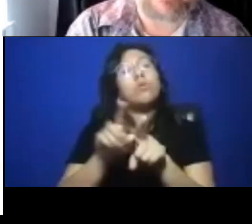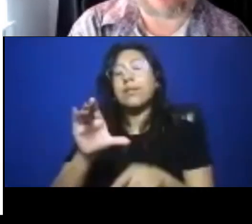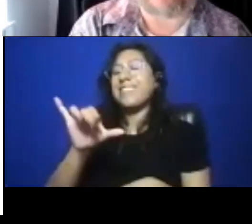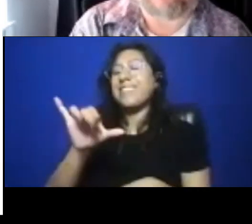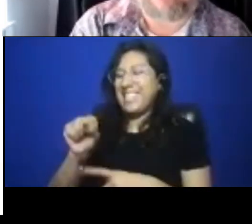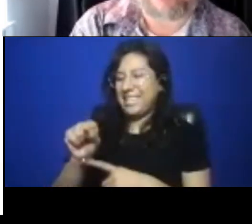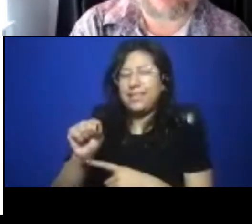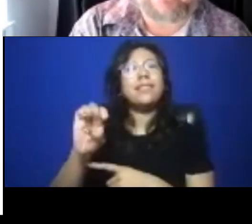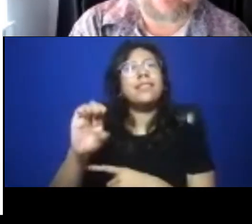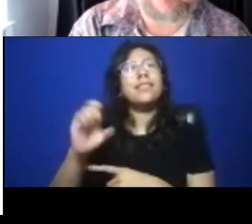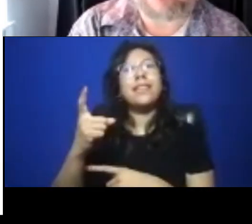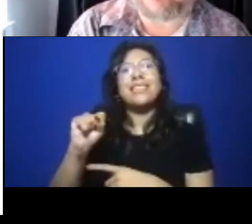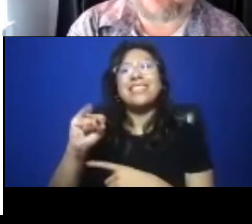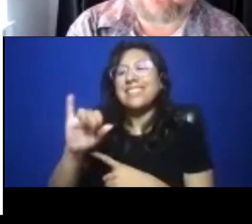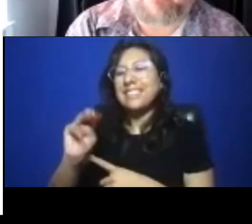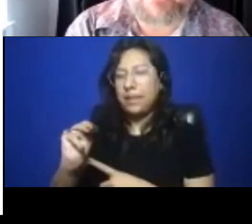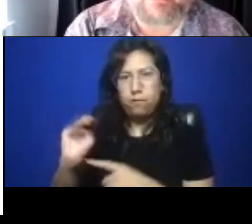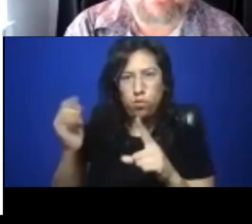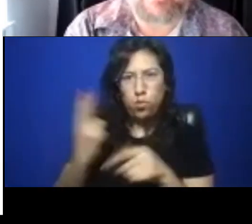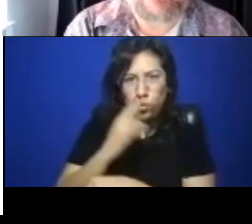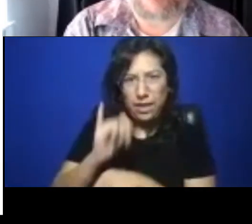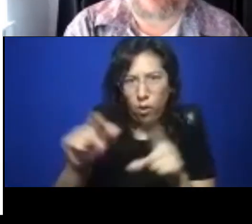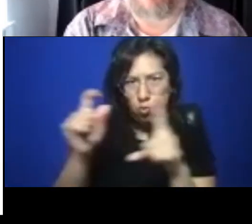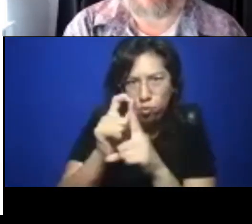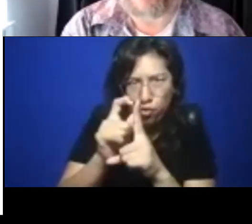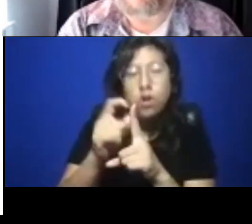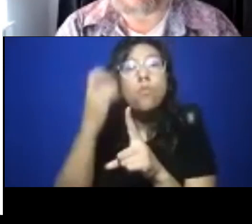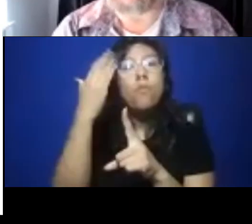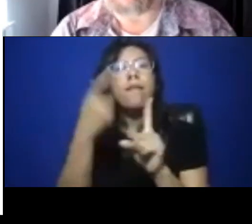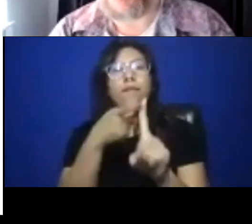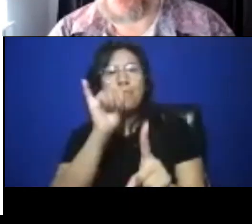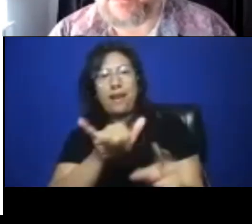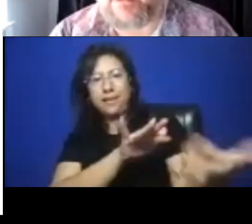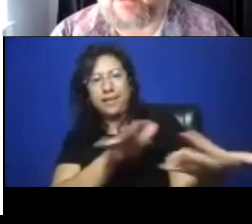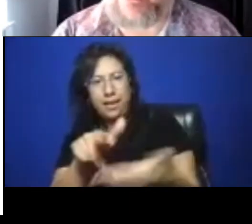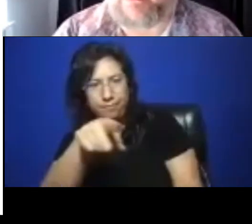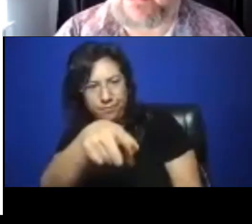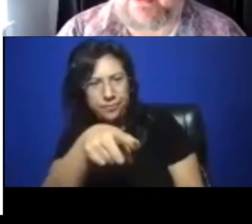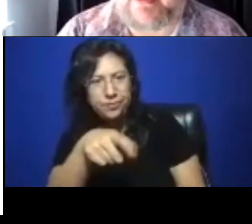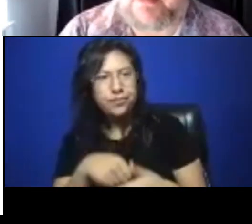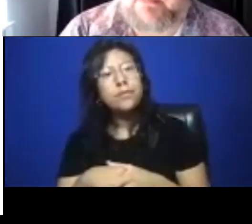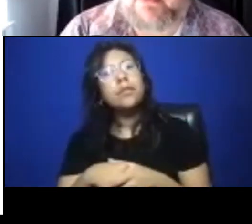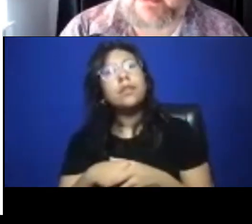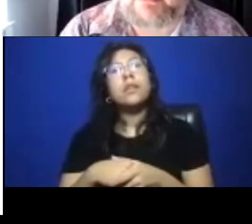because it's from the study that this is from, so the centricity of non-trans people